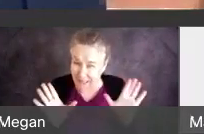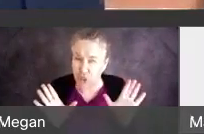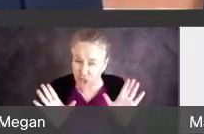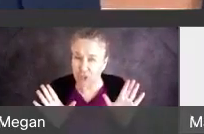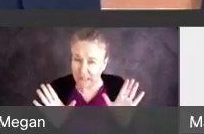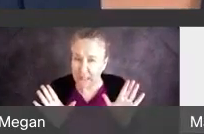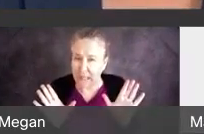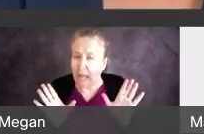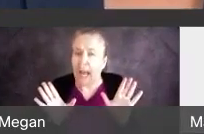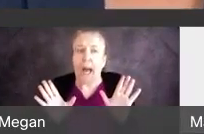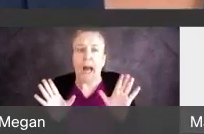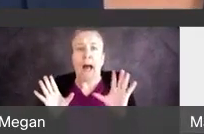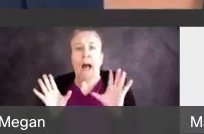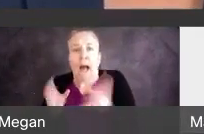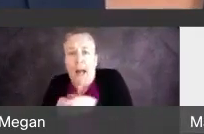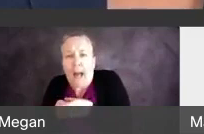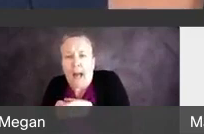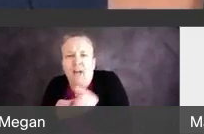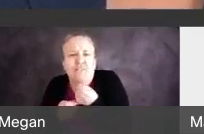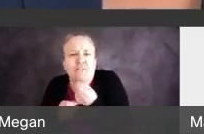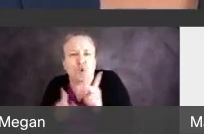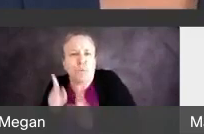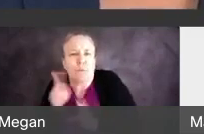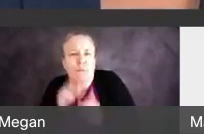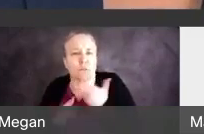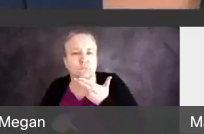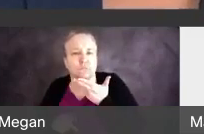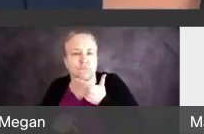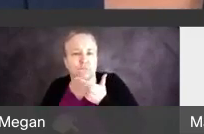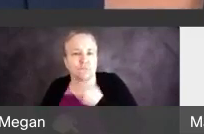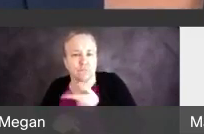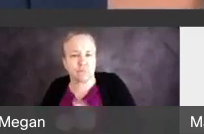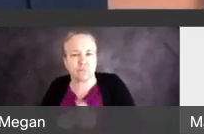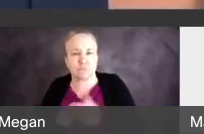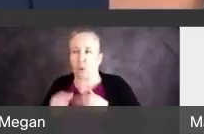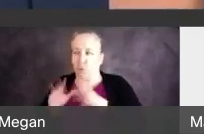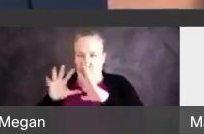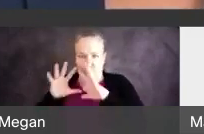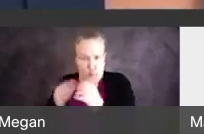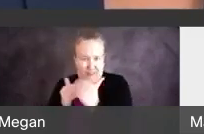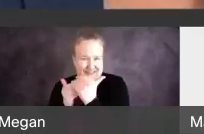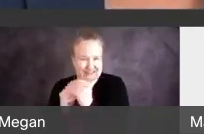small number of people and again, that number, that group should be contained to a single household.